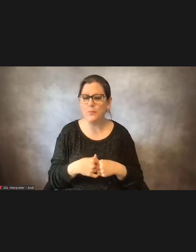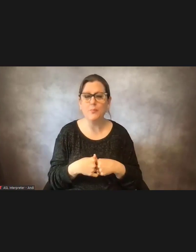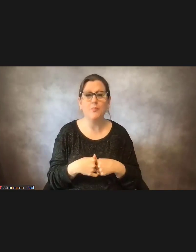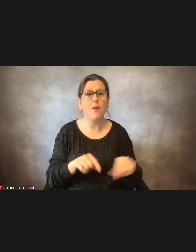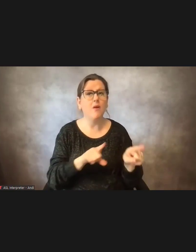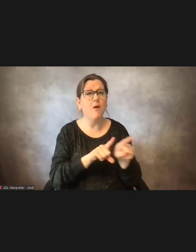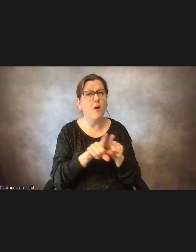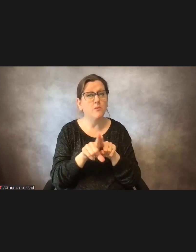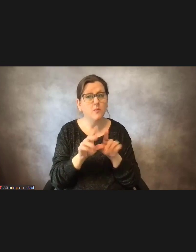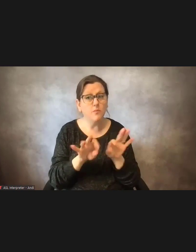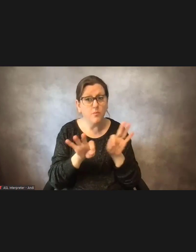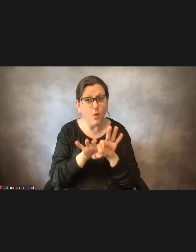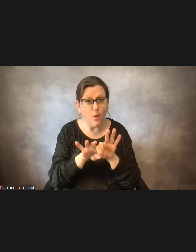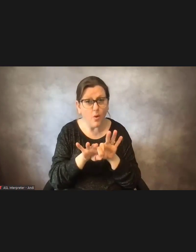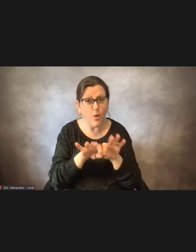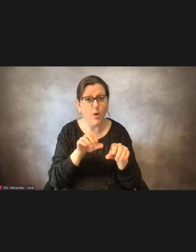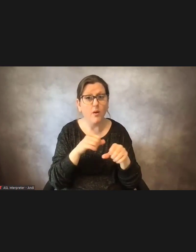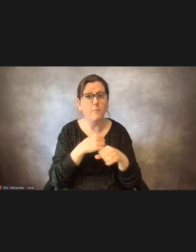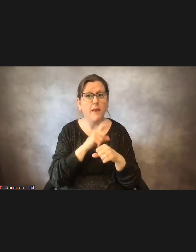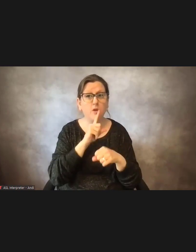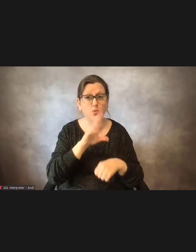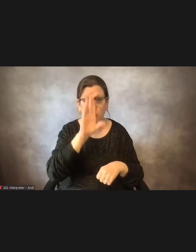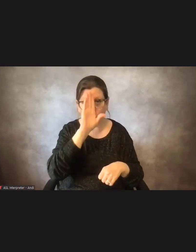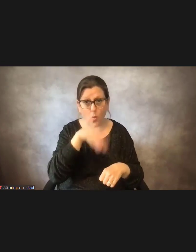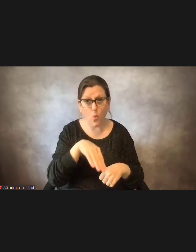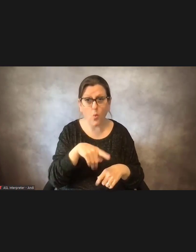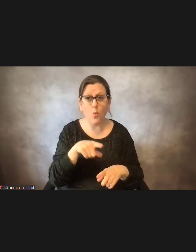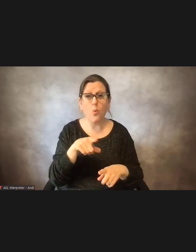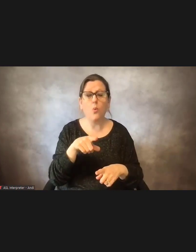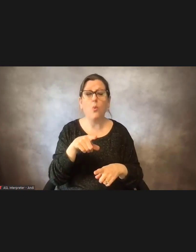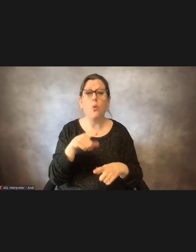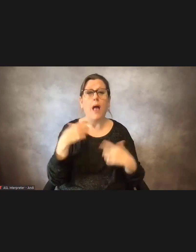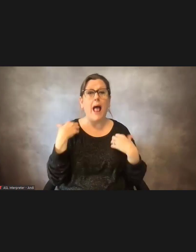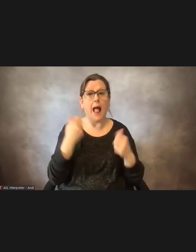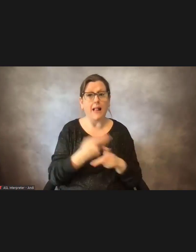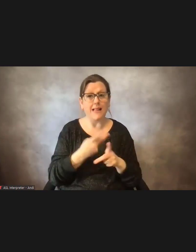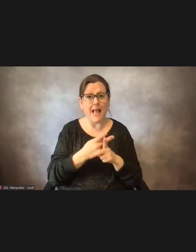We also want to make sure that we're aware that, um, healthcare